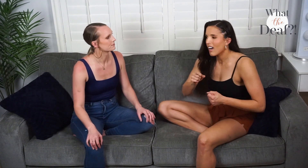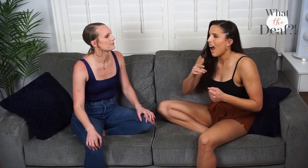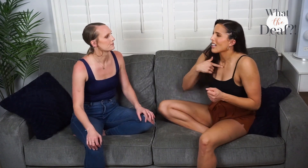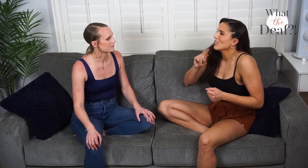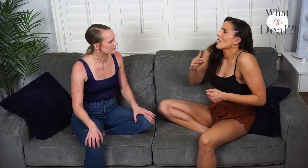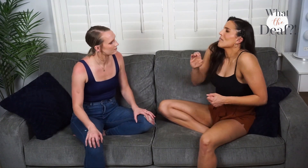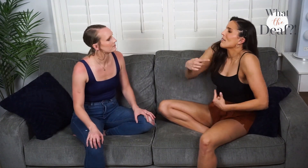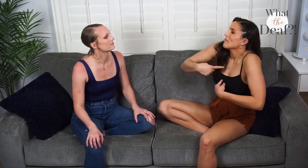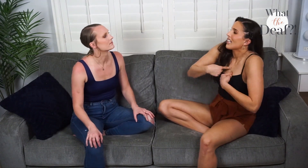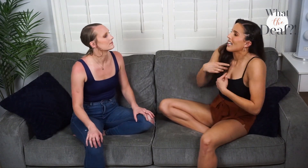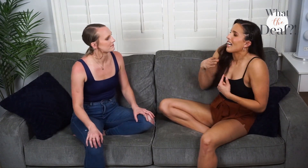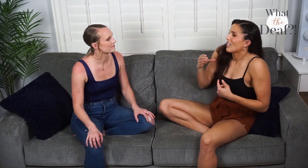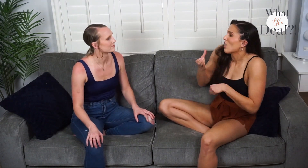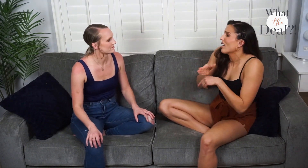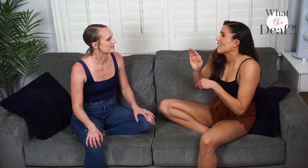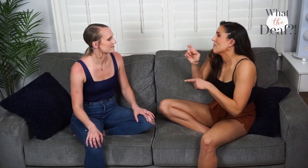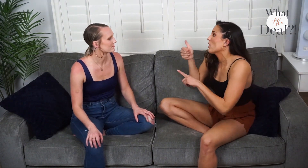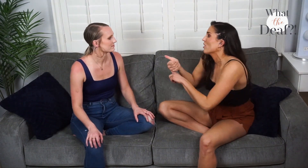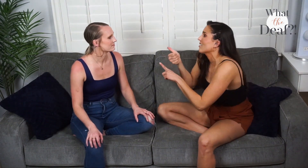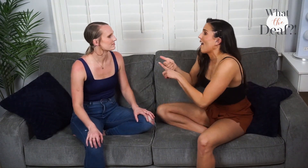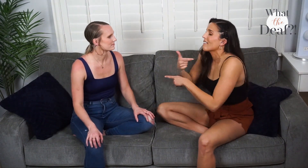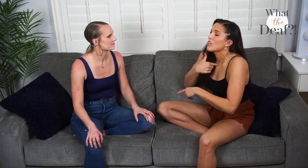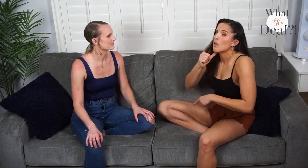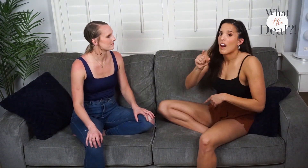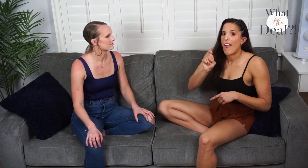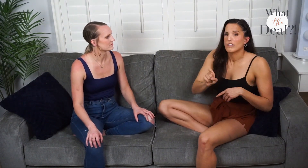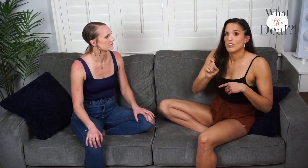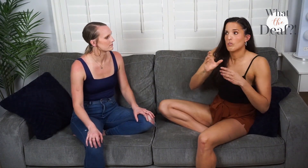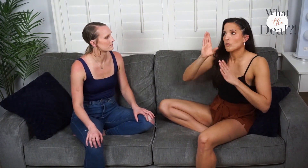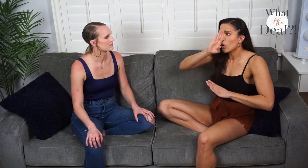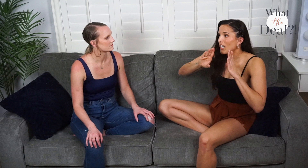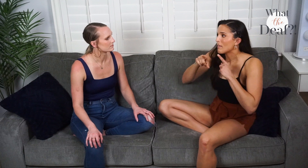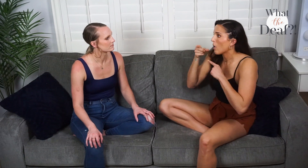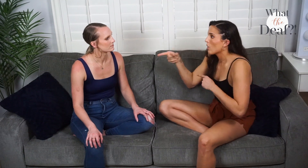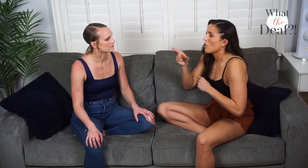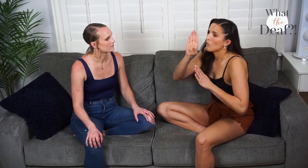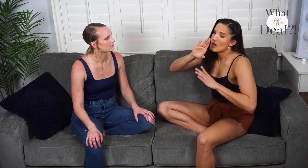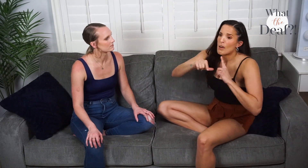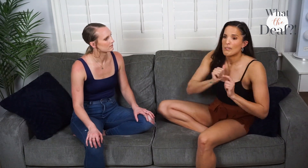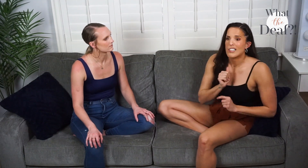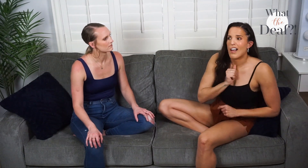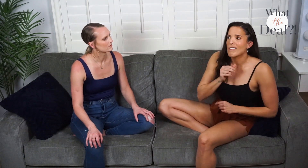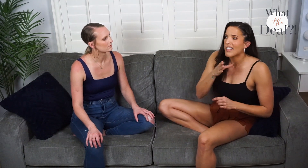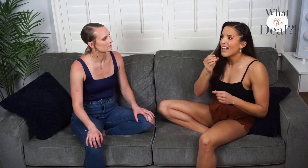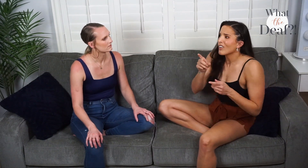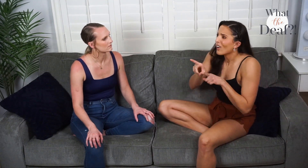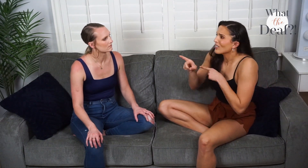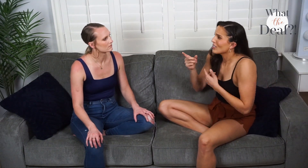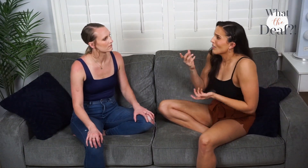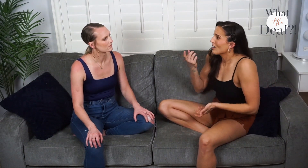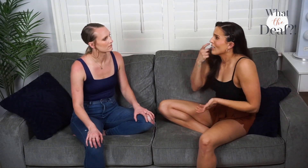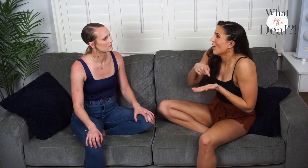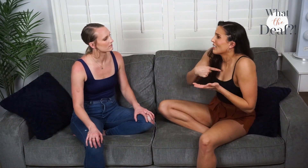I just relaxed and I can just be me and Carly can be you and I don't have to worry about you. I could just worry about myself.